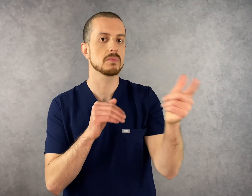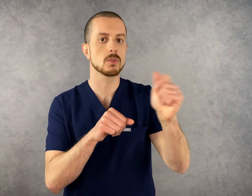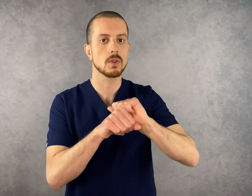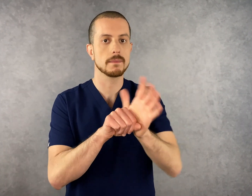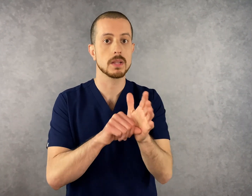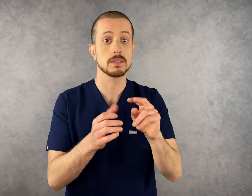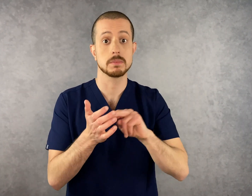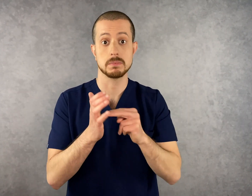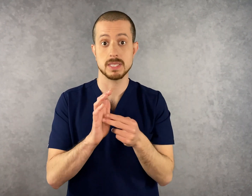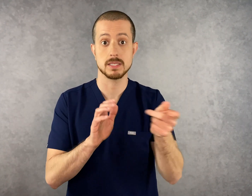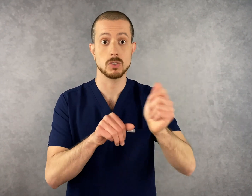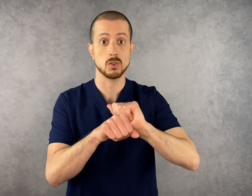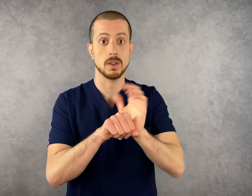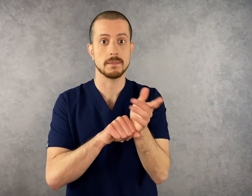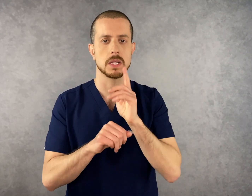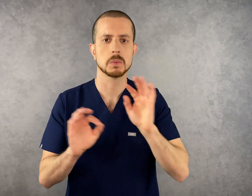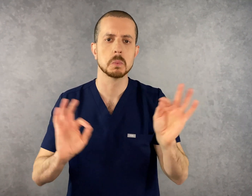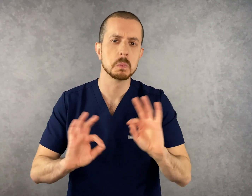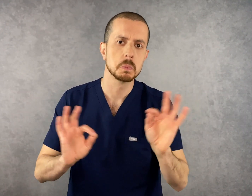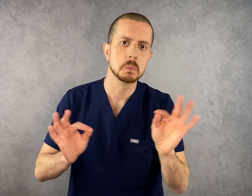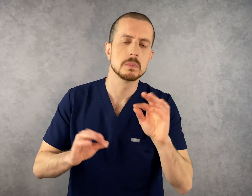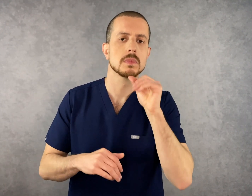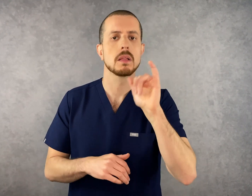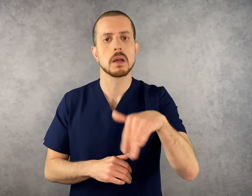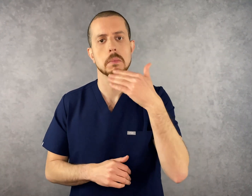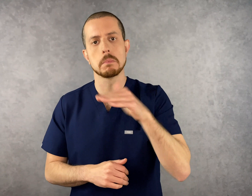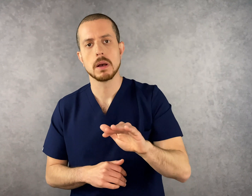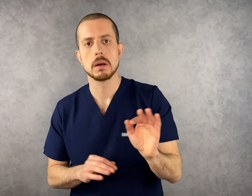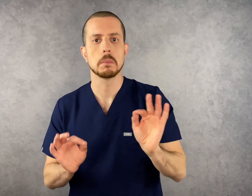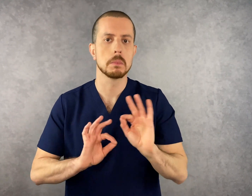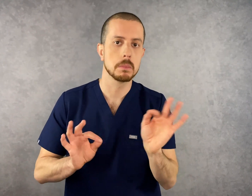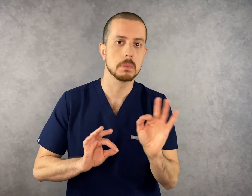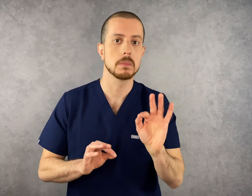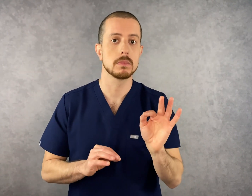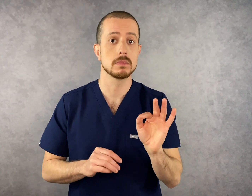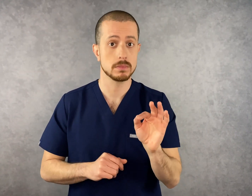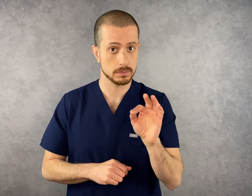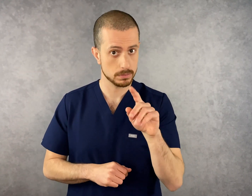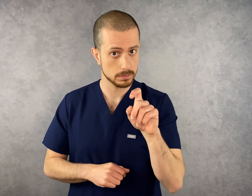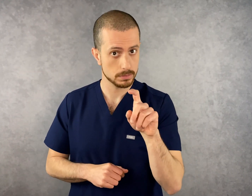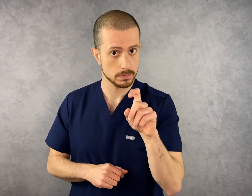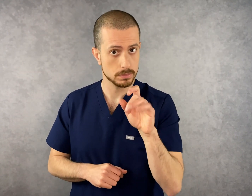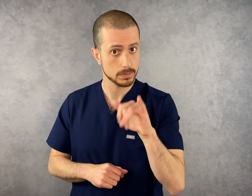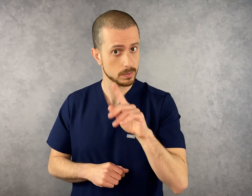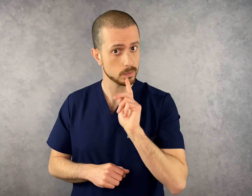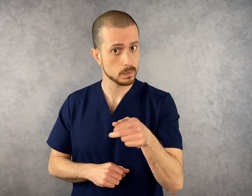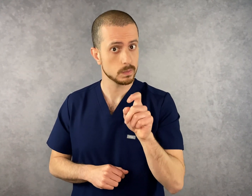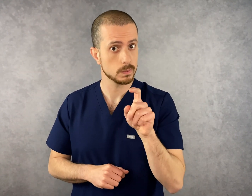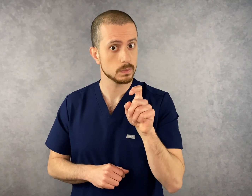the coronavirus, suggesting that the coronavirus is no big deal and is not that bad. Is that true?